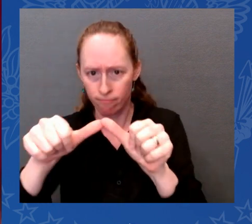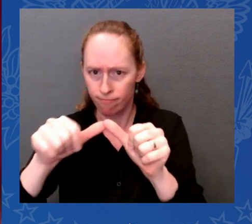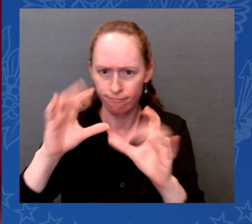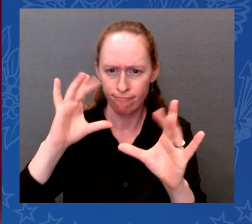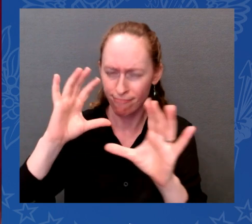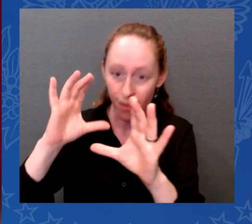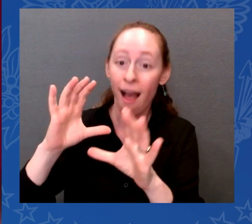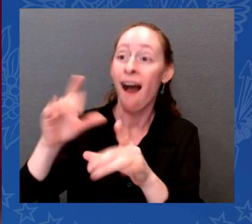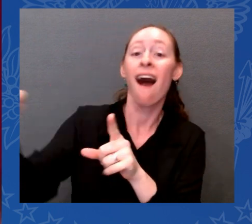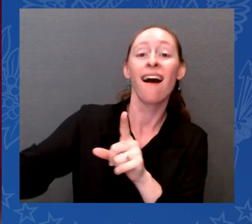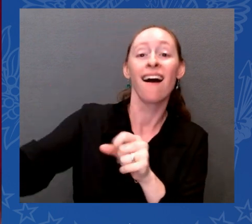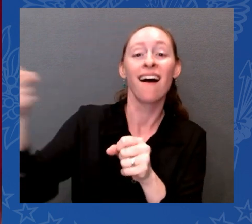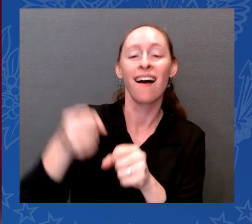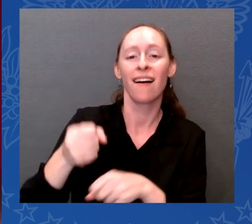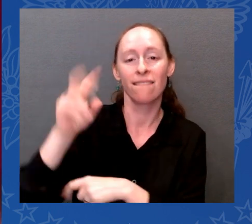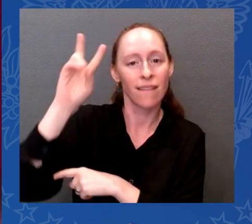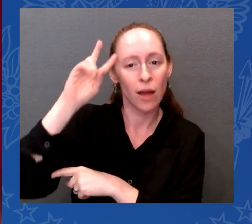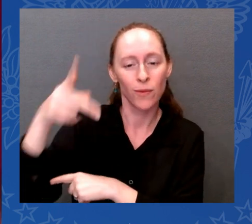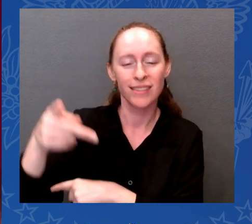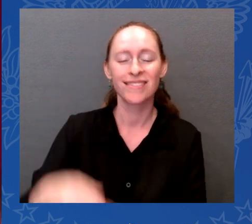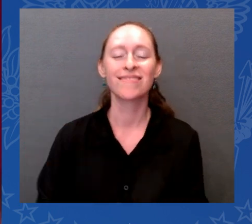where he continued to advance our issues.